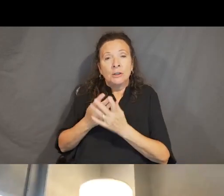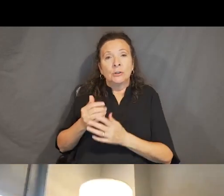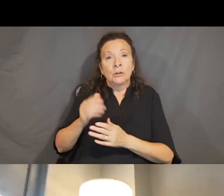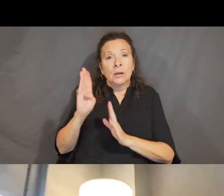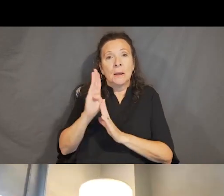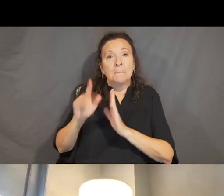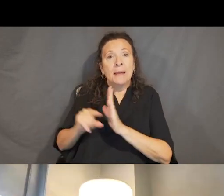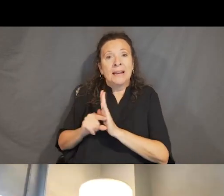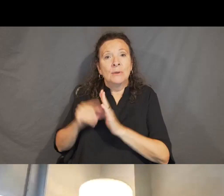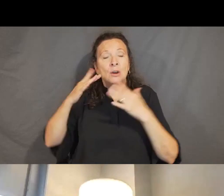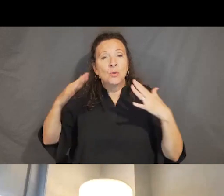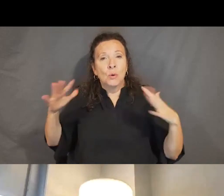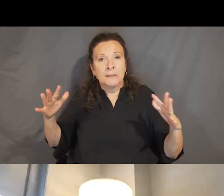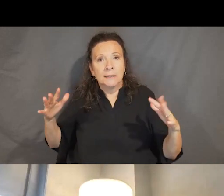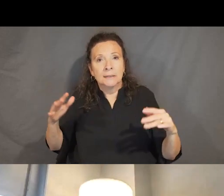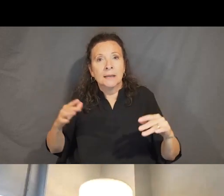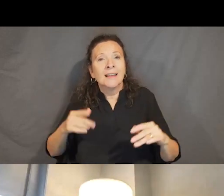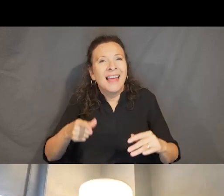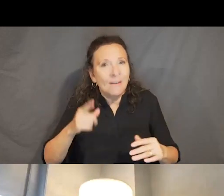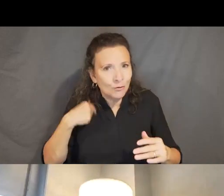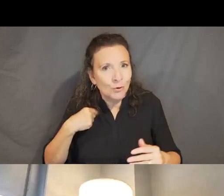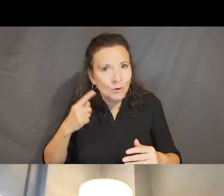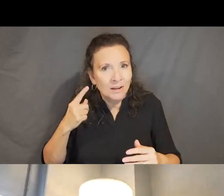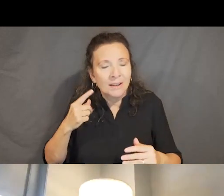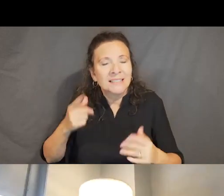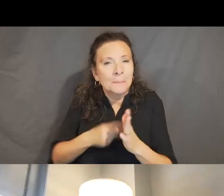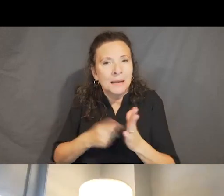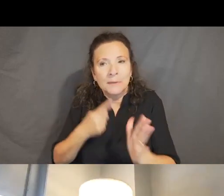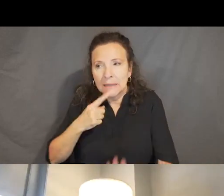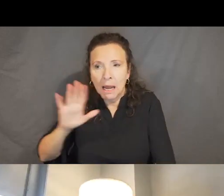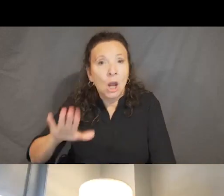I am so sorry, can you hear all of that hammering in the background? Everybody on the call is like,